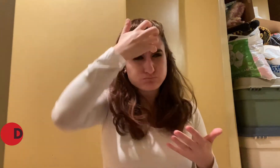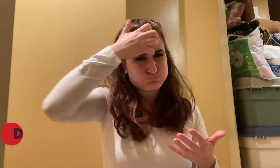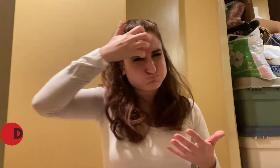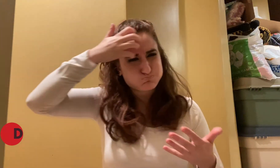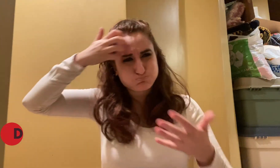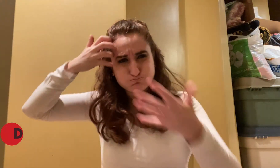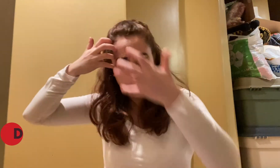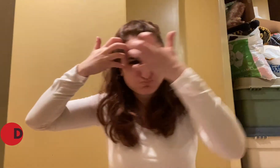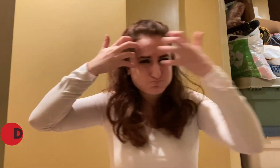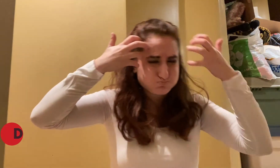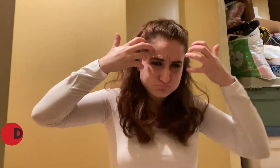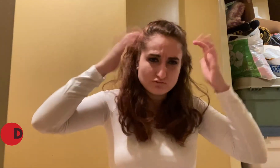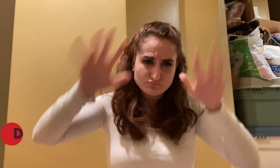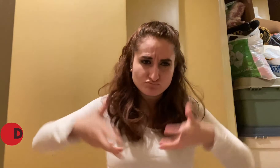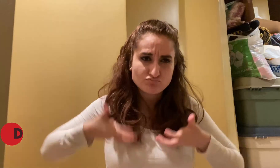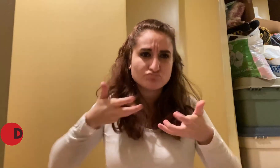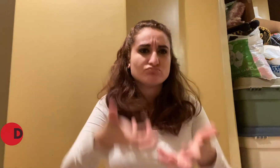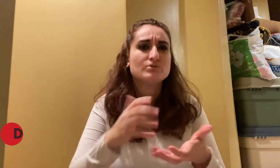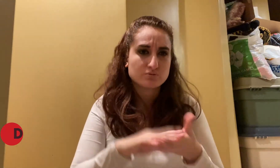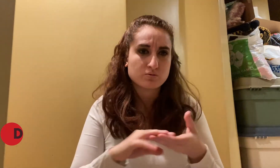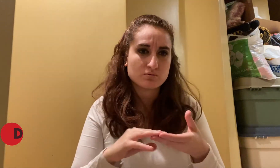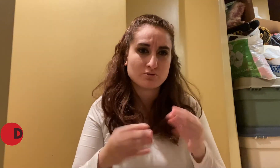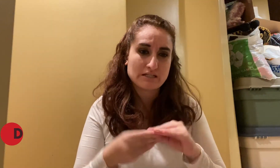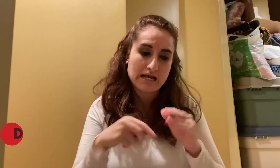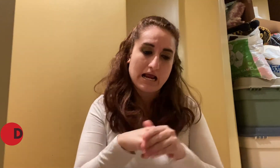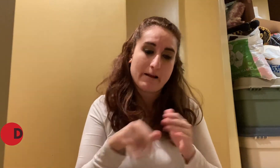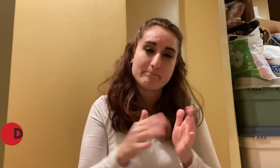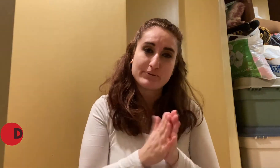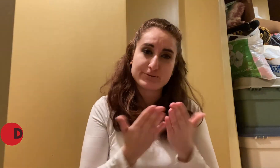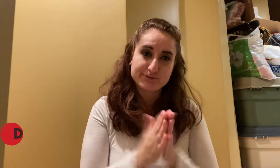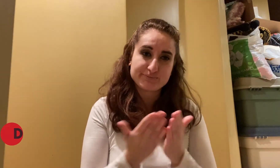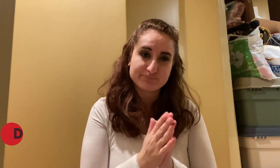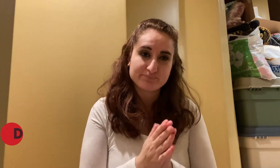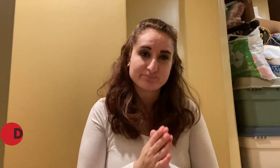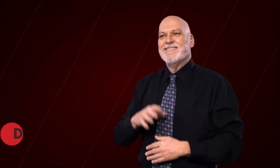I put all my emotions and anger into the book.